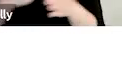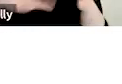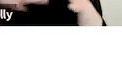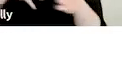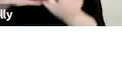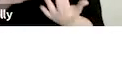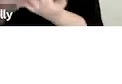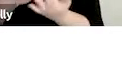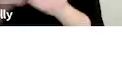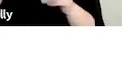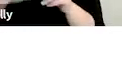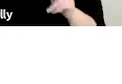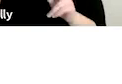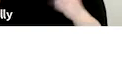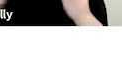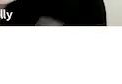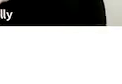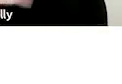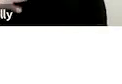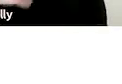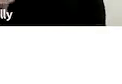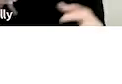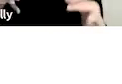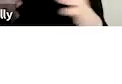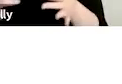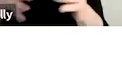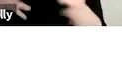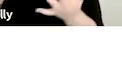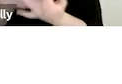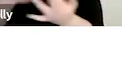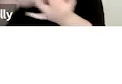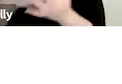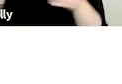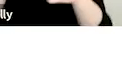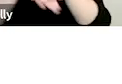who might require design accessibility and that type of thing into buildings and it was then